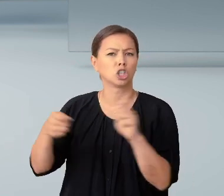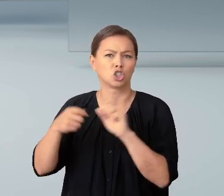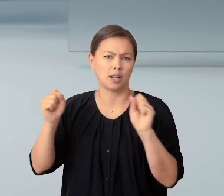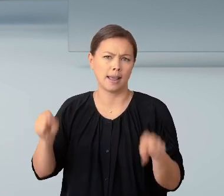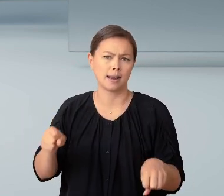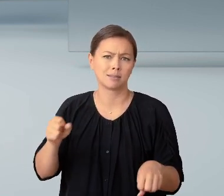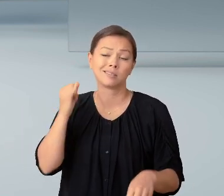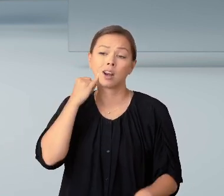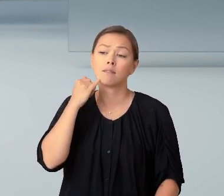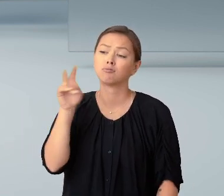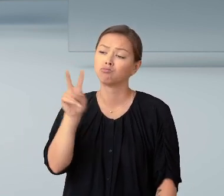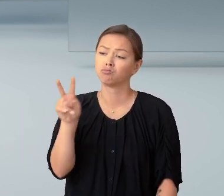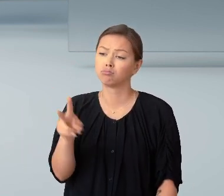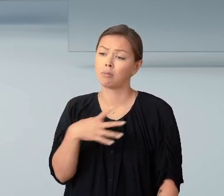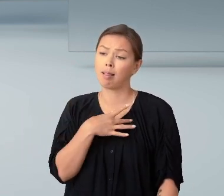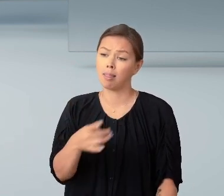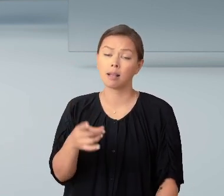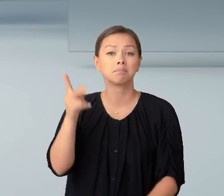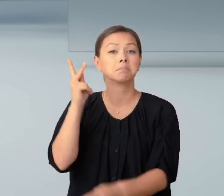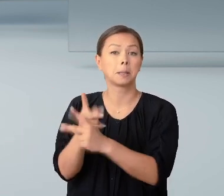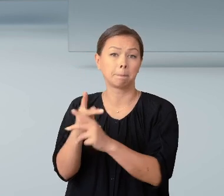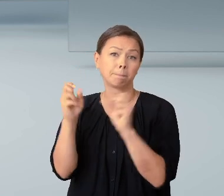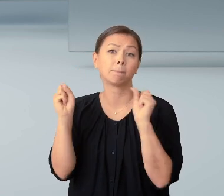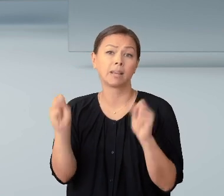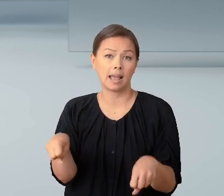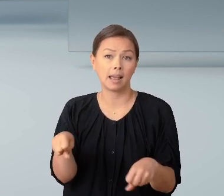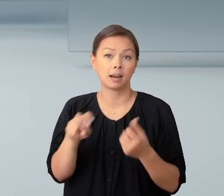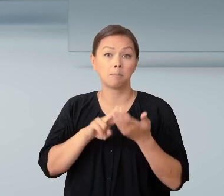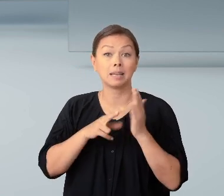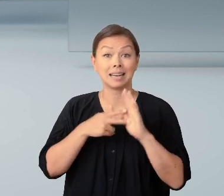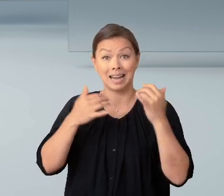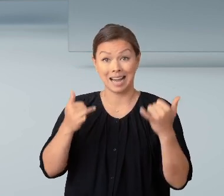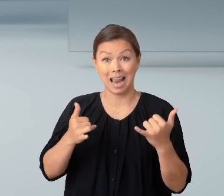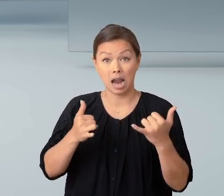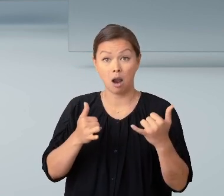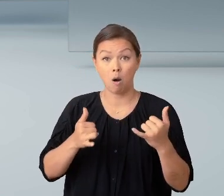like this, I can keep it. And this would be automatically synced